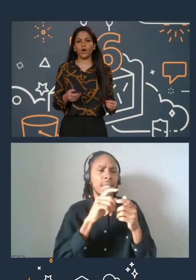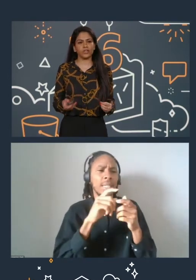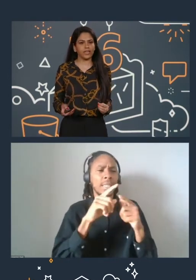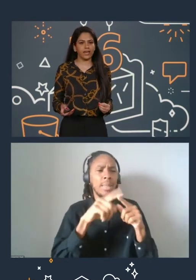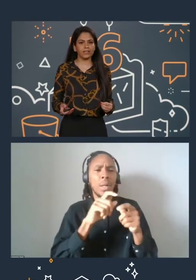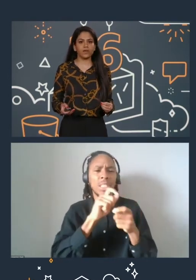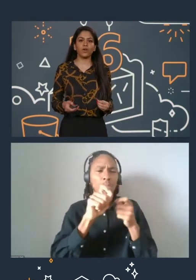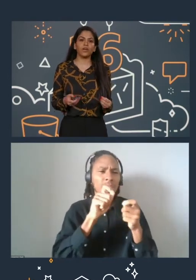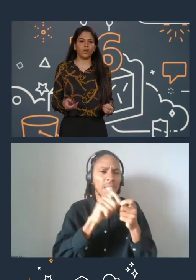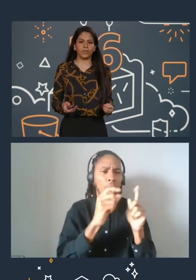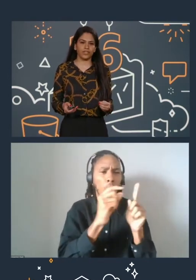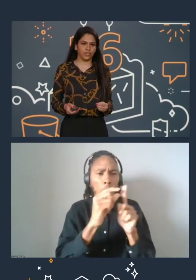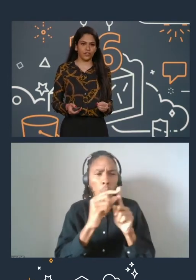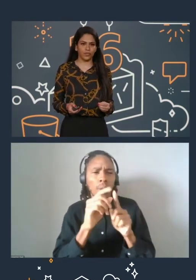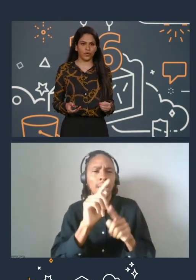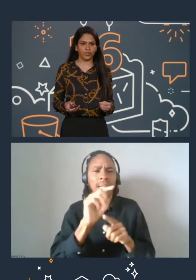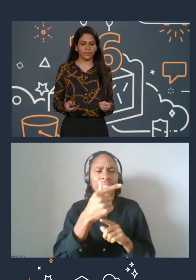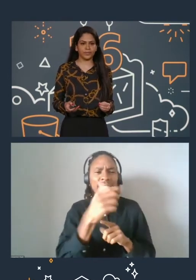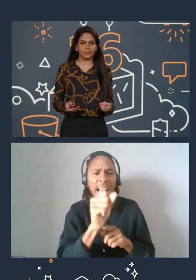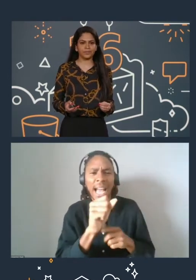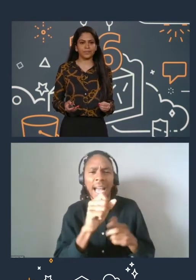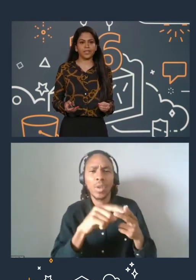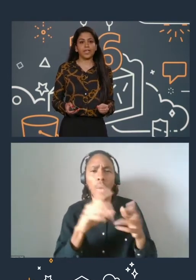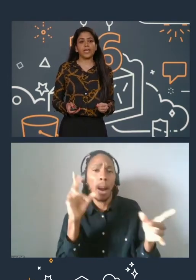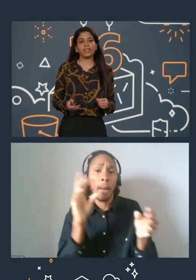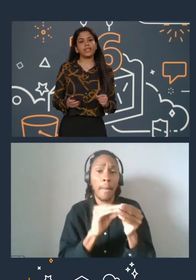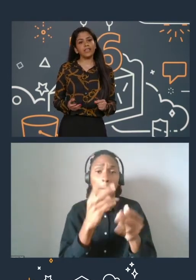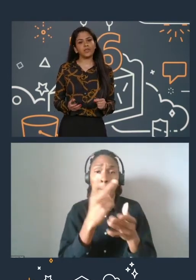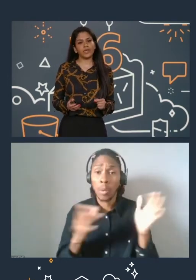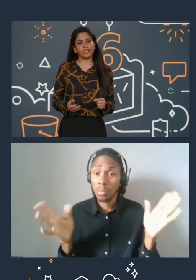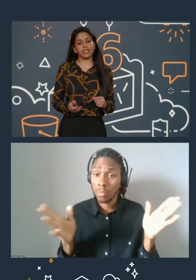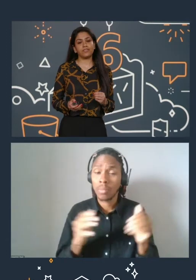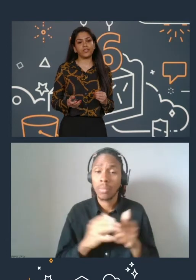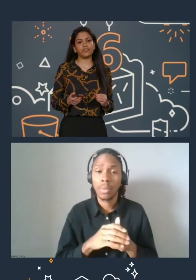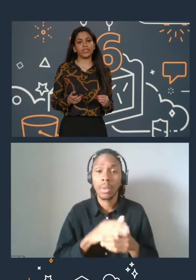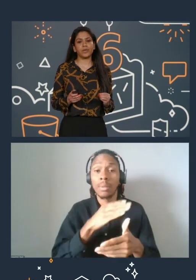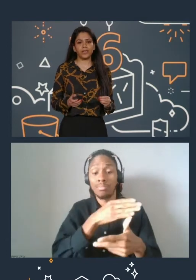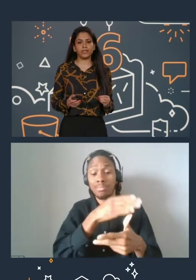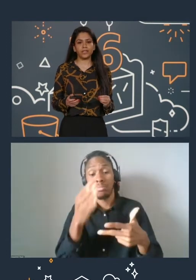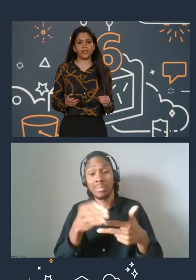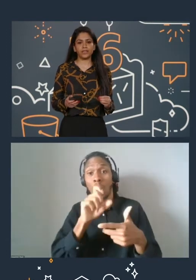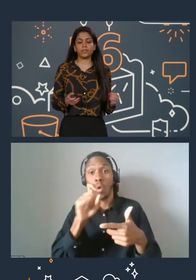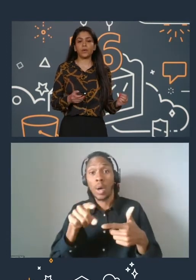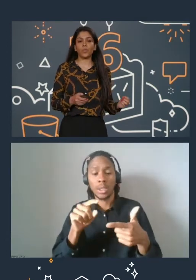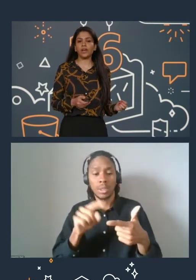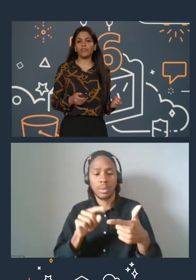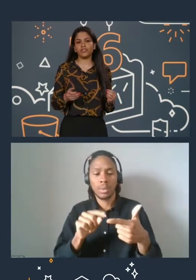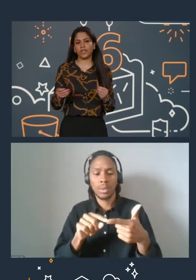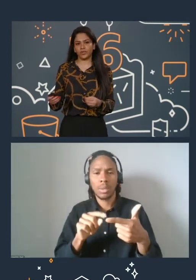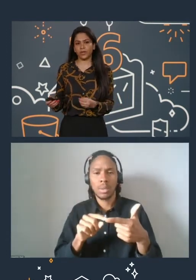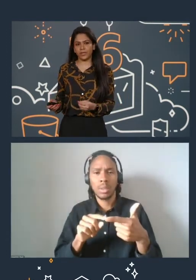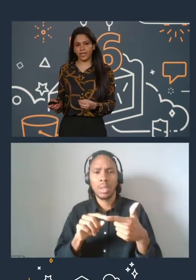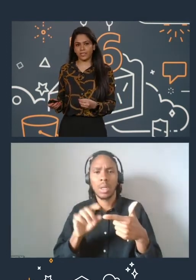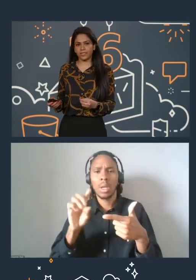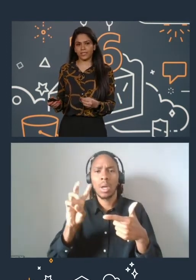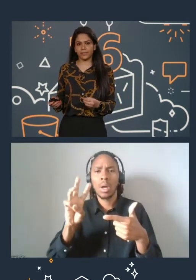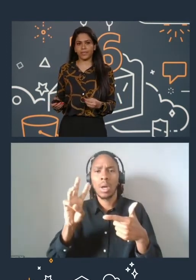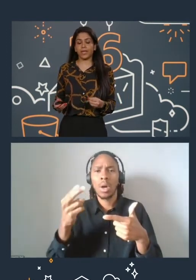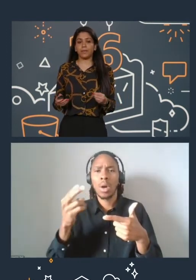or tags, or a combination of both. The next question that we should try to answer is, where are we trying to replicate it?